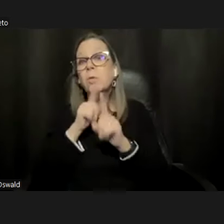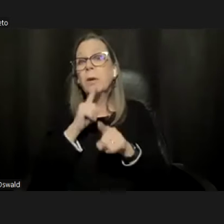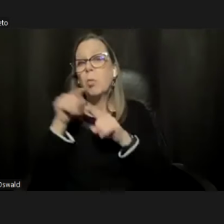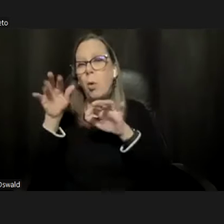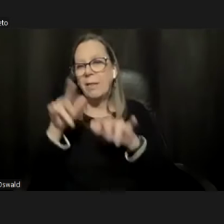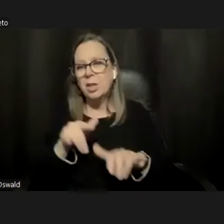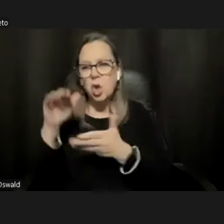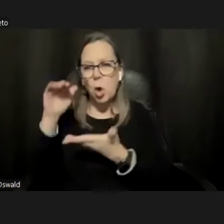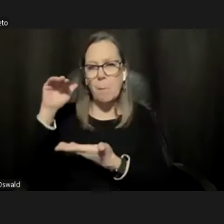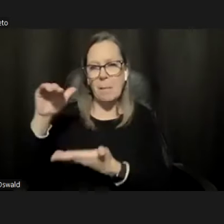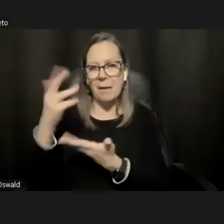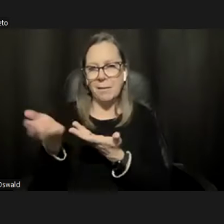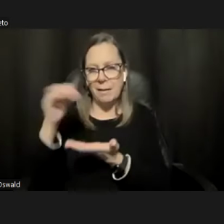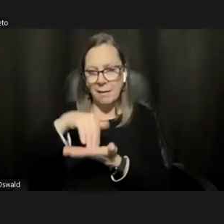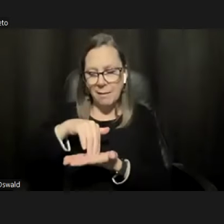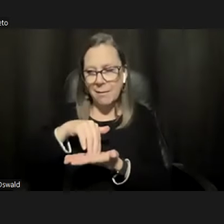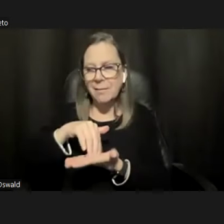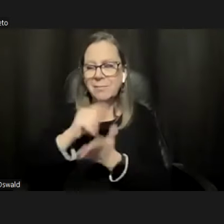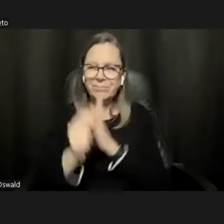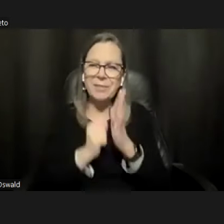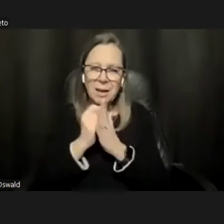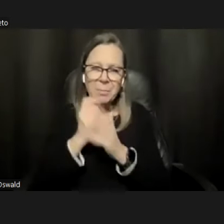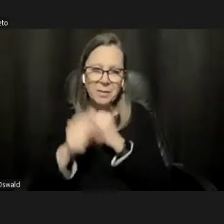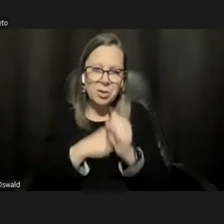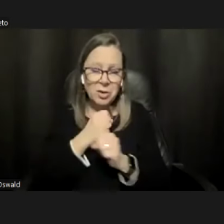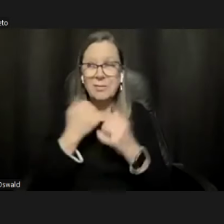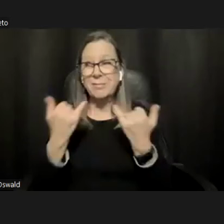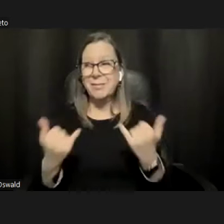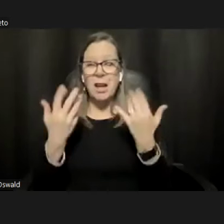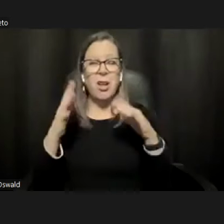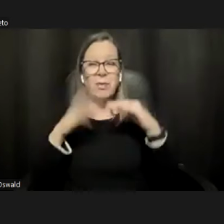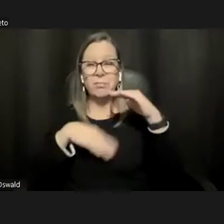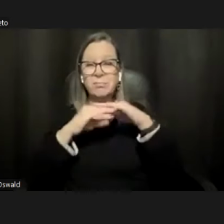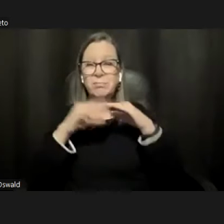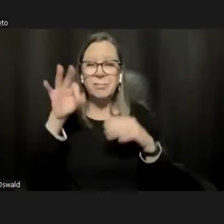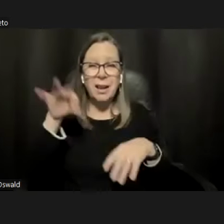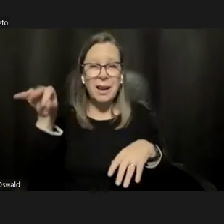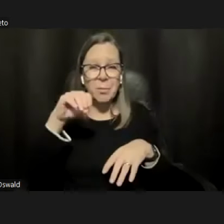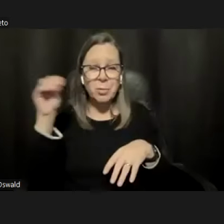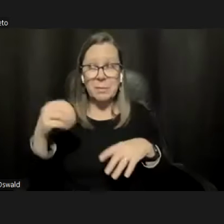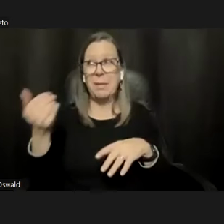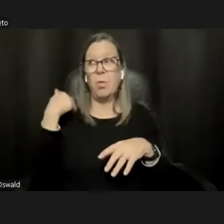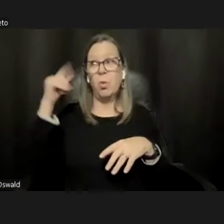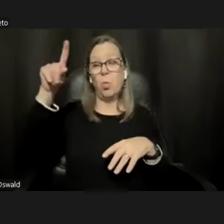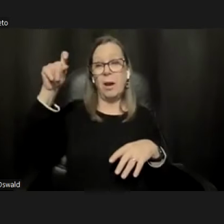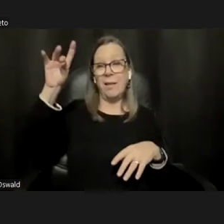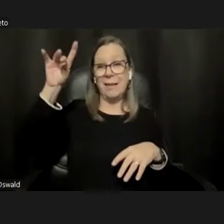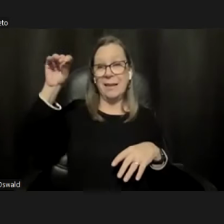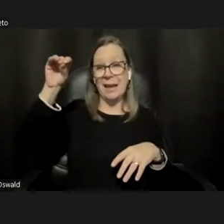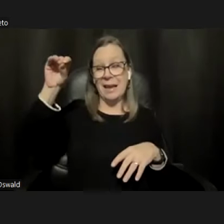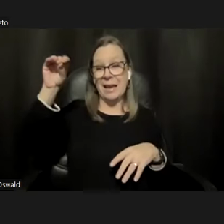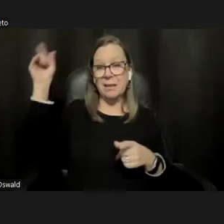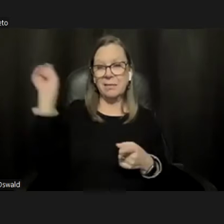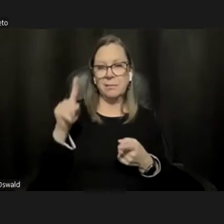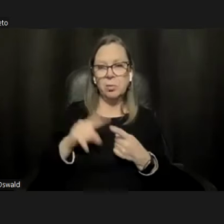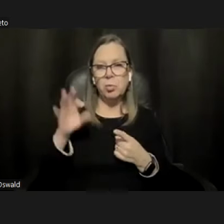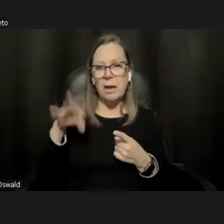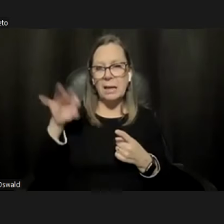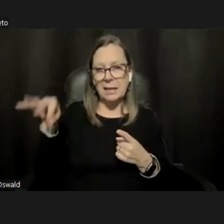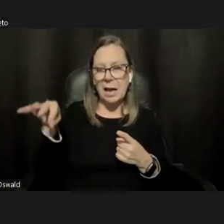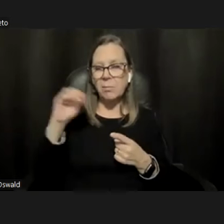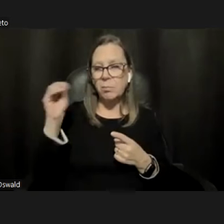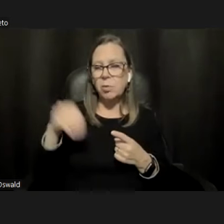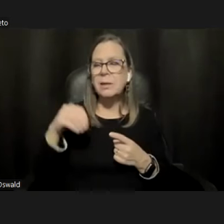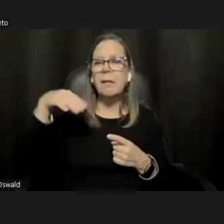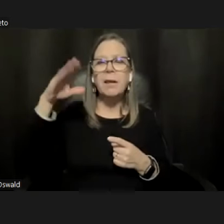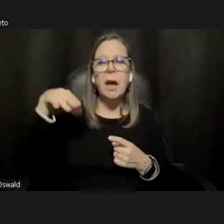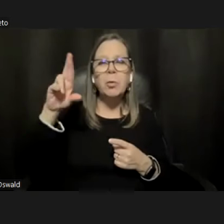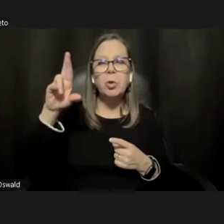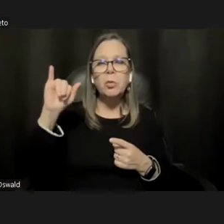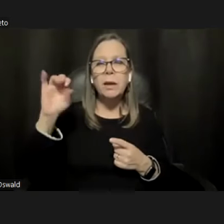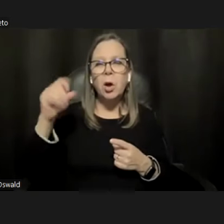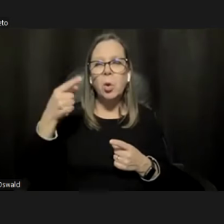Unfortunately, we are at 99% and dropped from 180 something to 99%, today, and the 107%